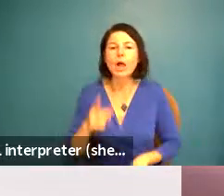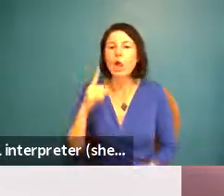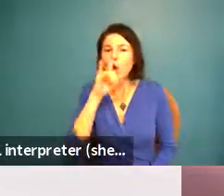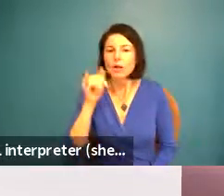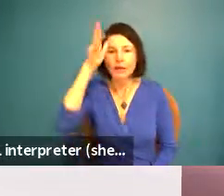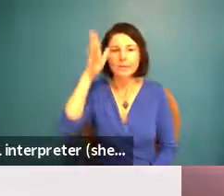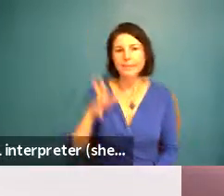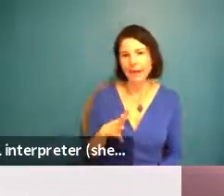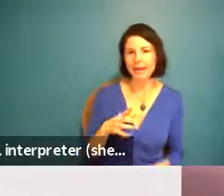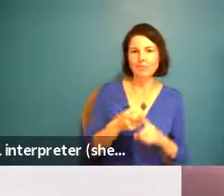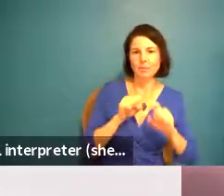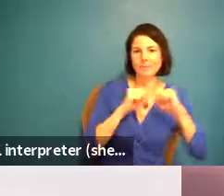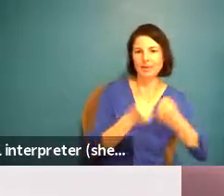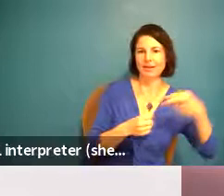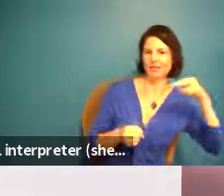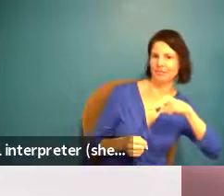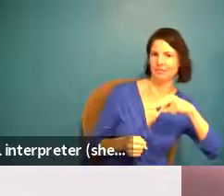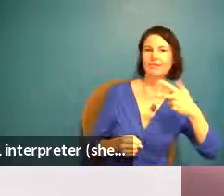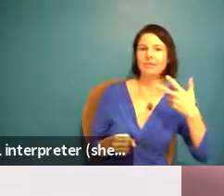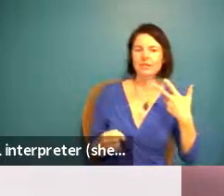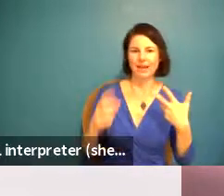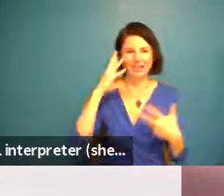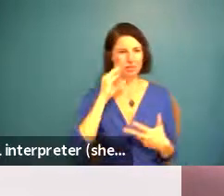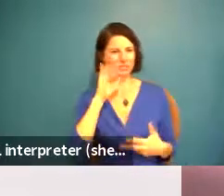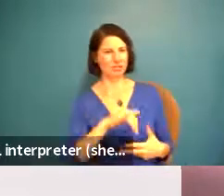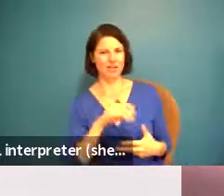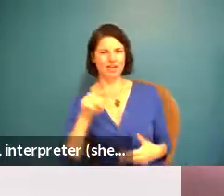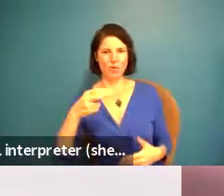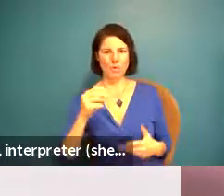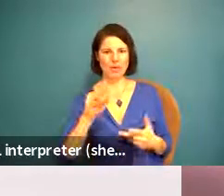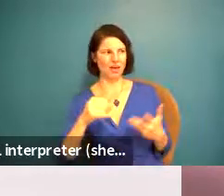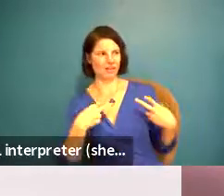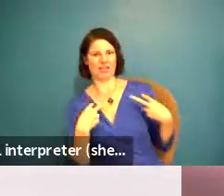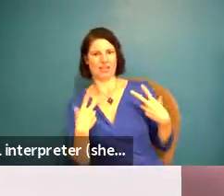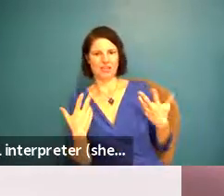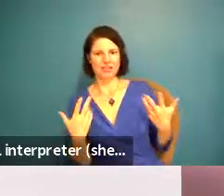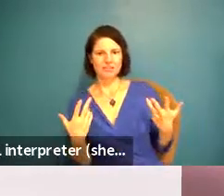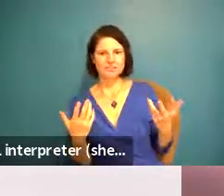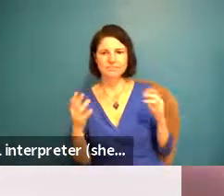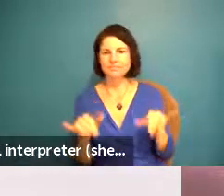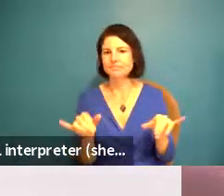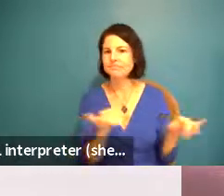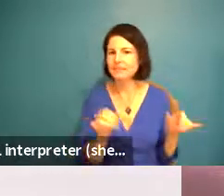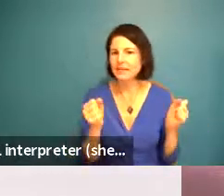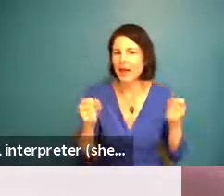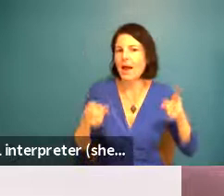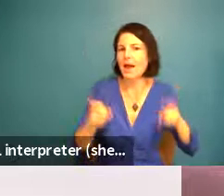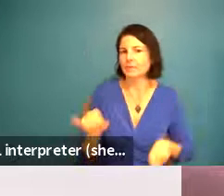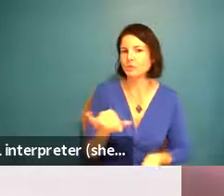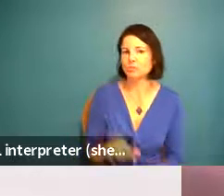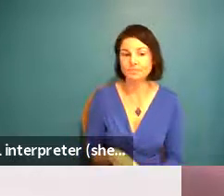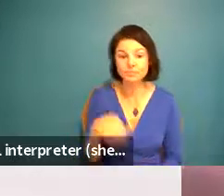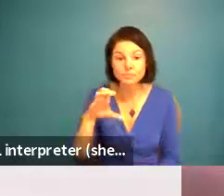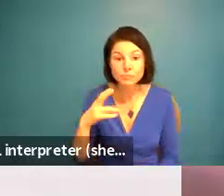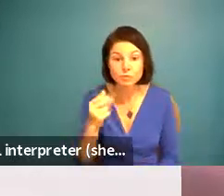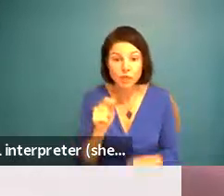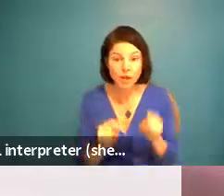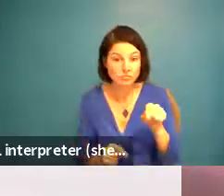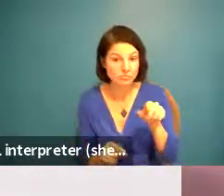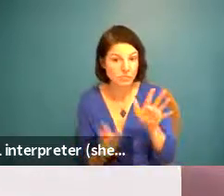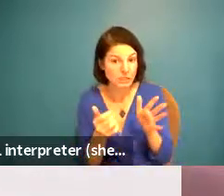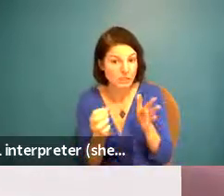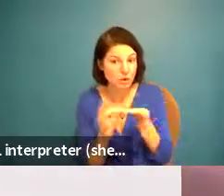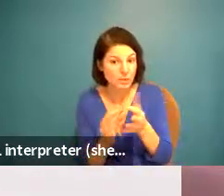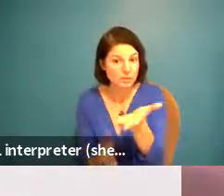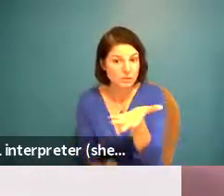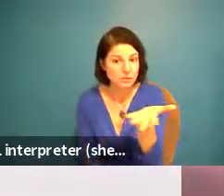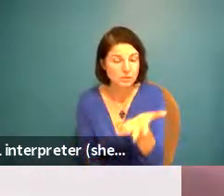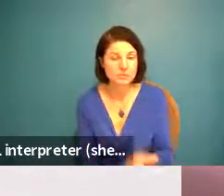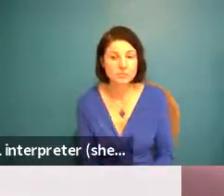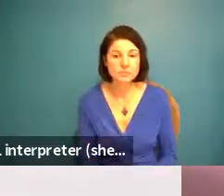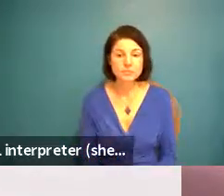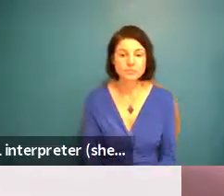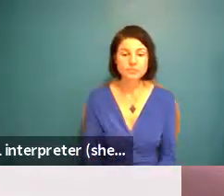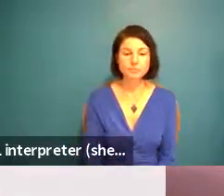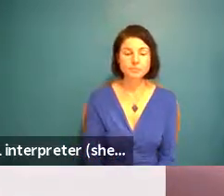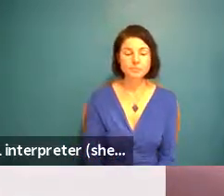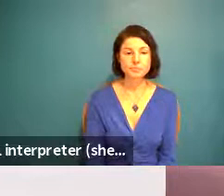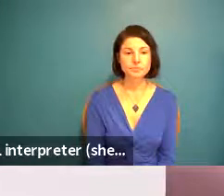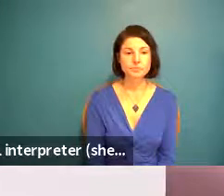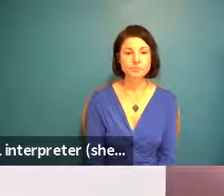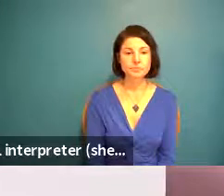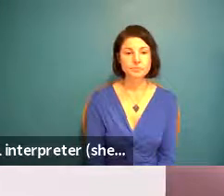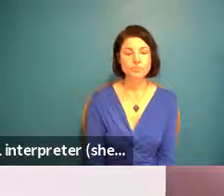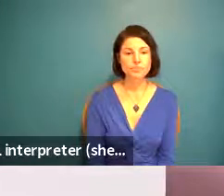see that chat is flashing. Okay, well,